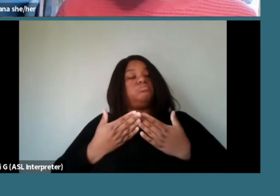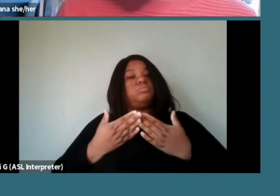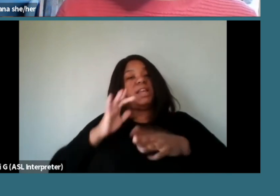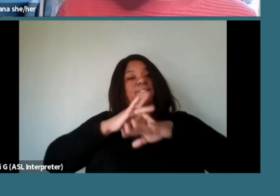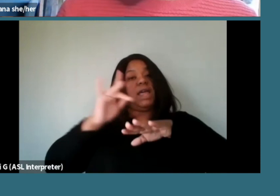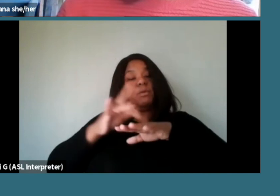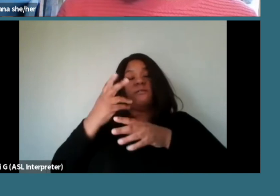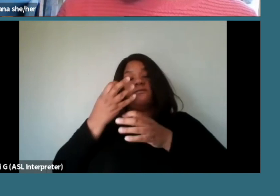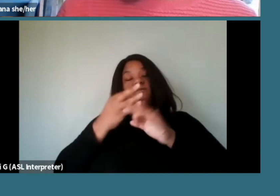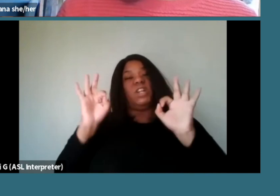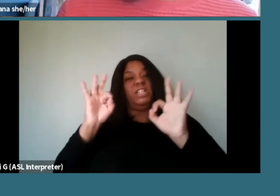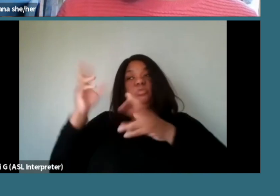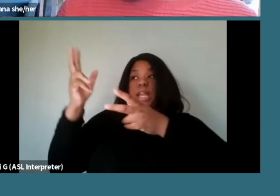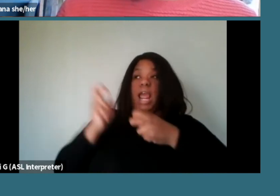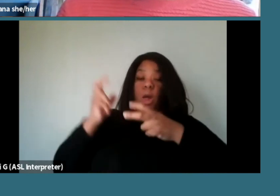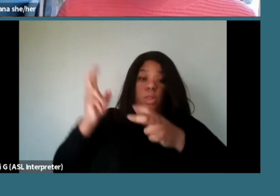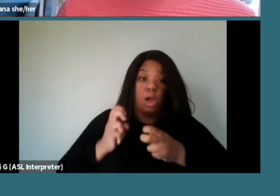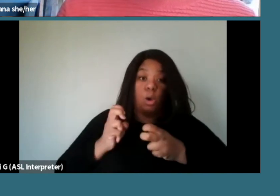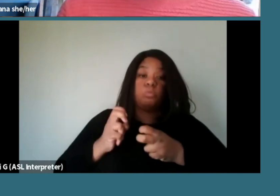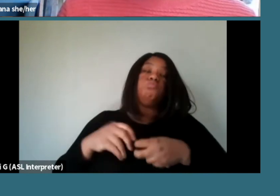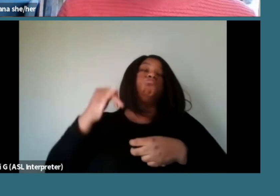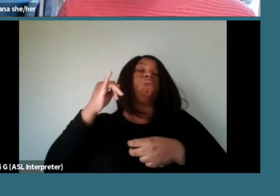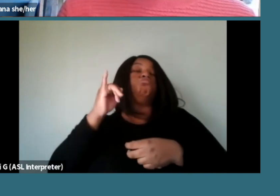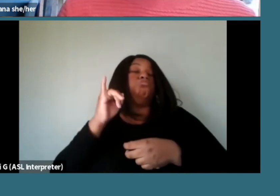and then if you find this to be something that would be useful for your